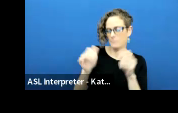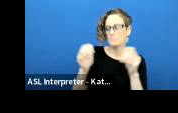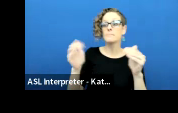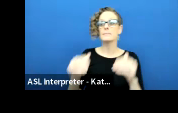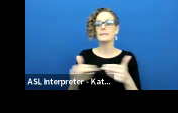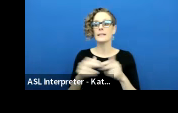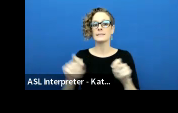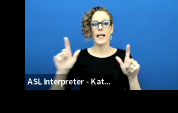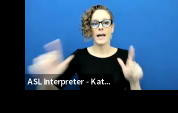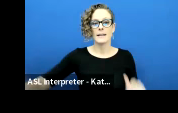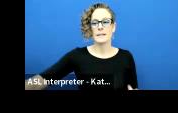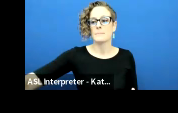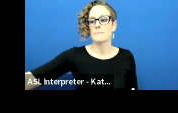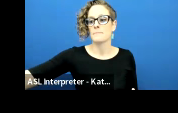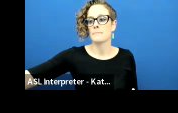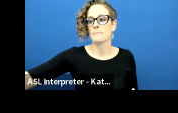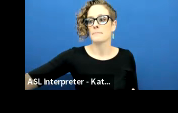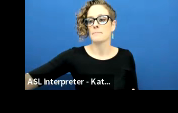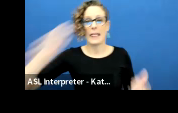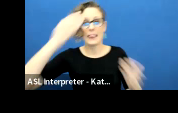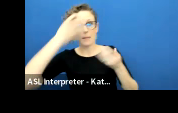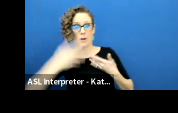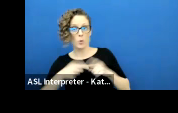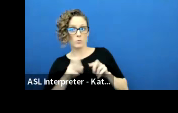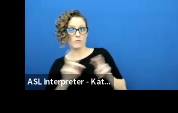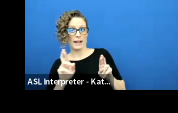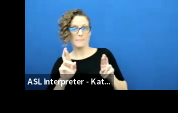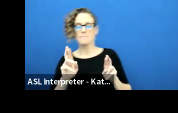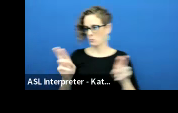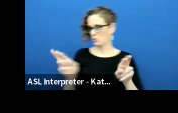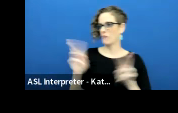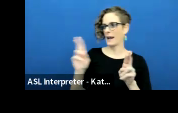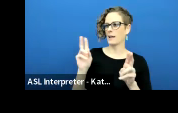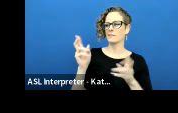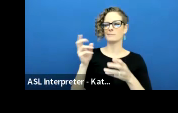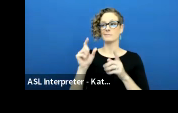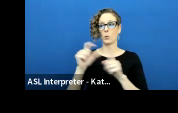let me know when we're there we're at prioritize now perfect thank you so once